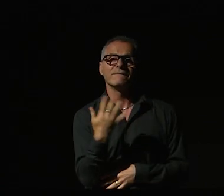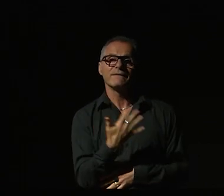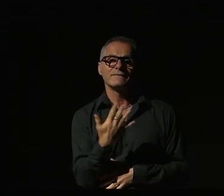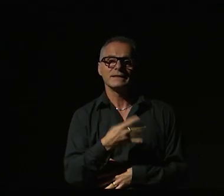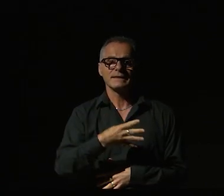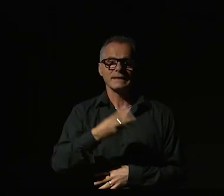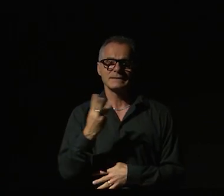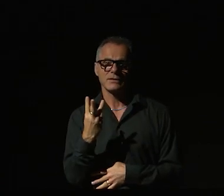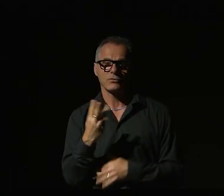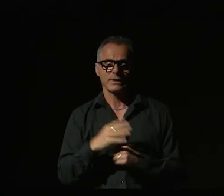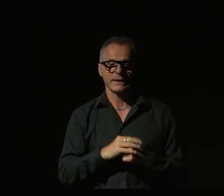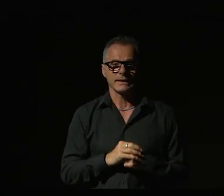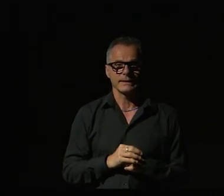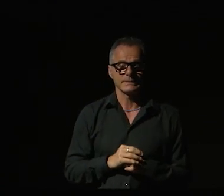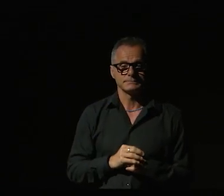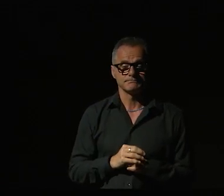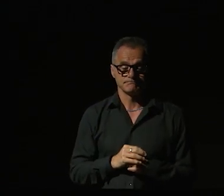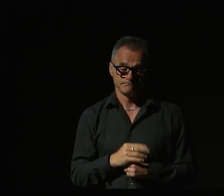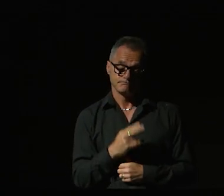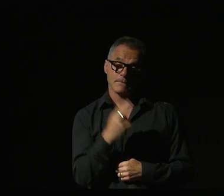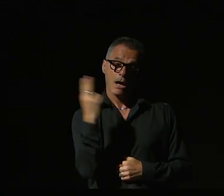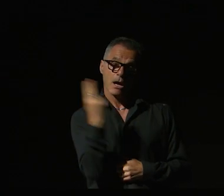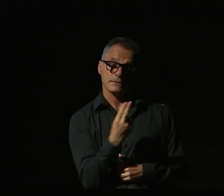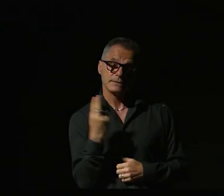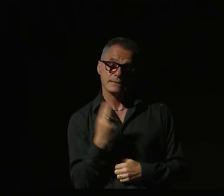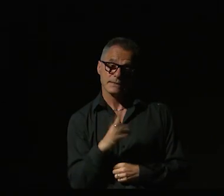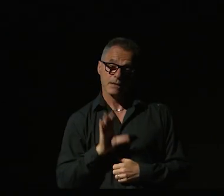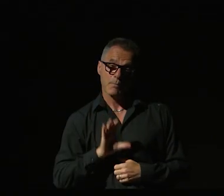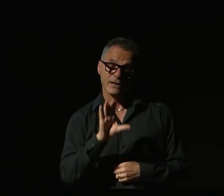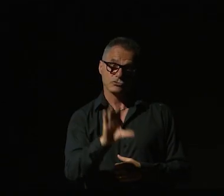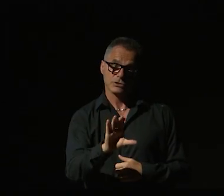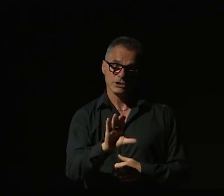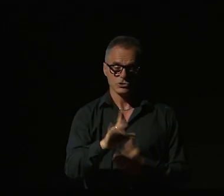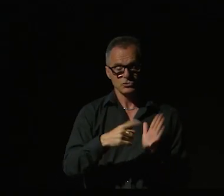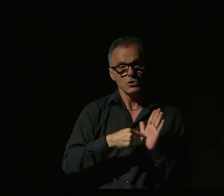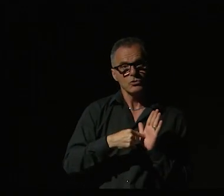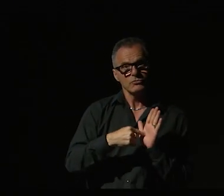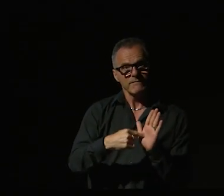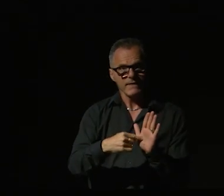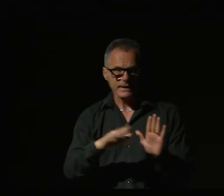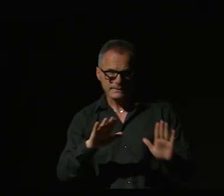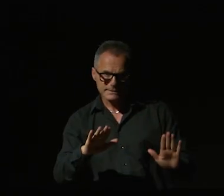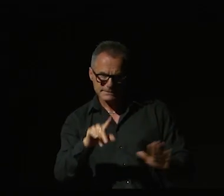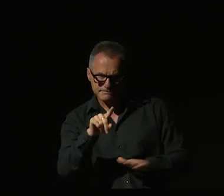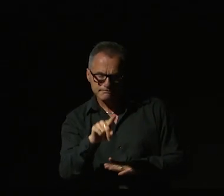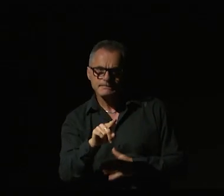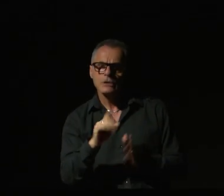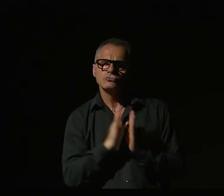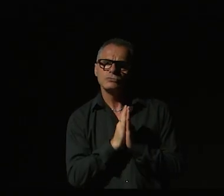Odoardo's artistic patronage reflects his education, religious devotion and desire to maintain